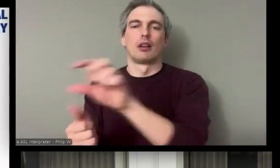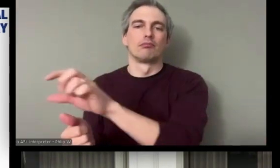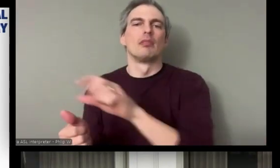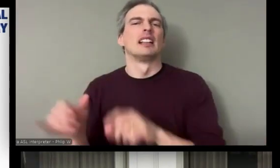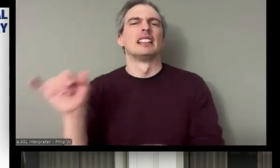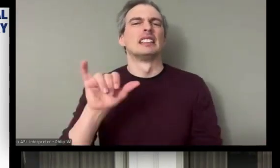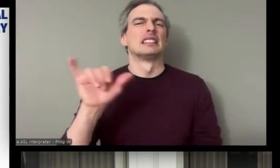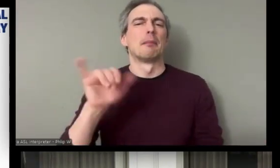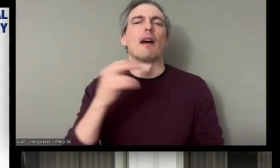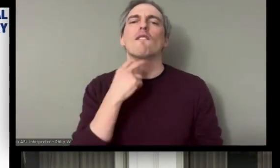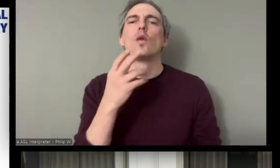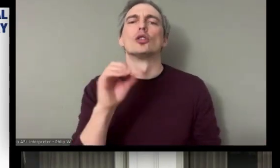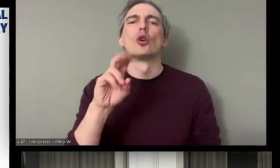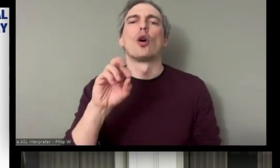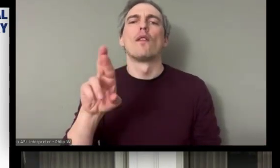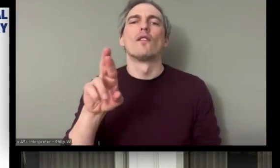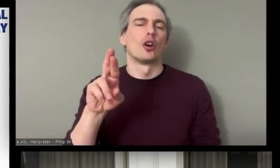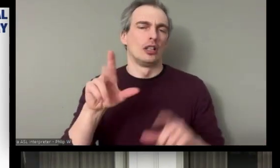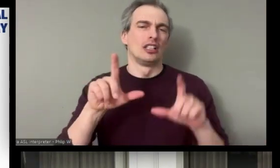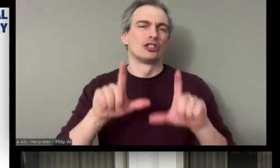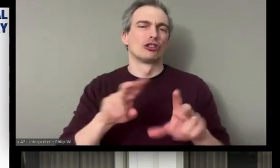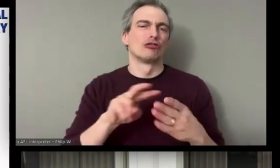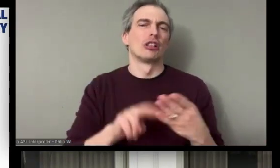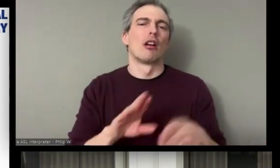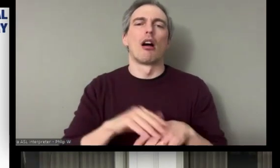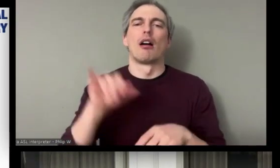But you're able to move into menus and move out of menus.